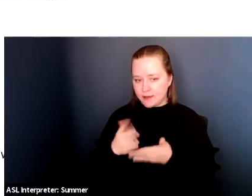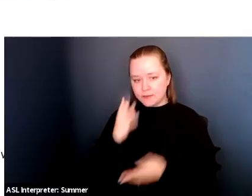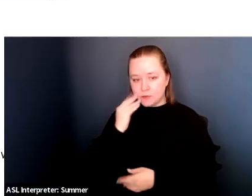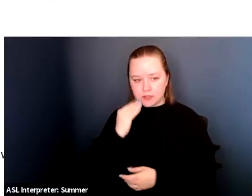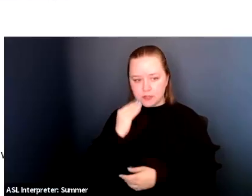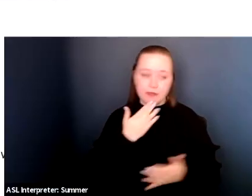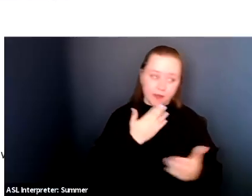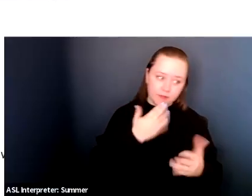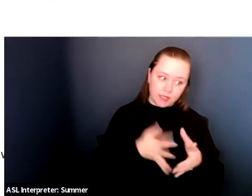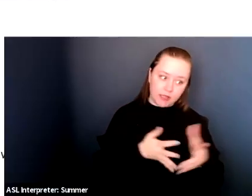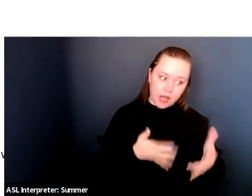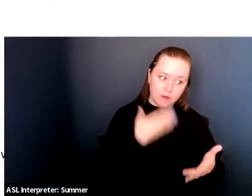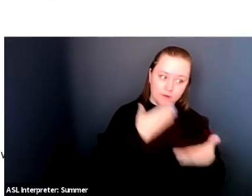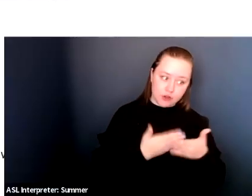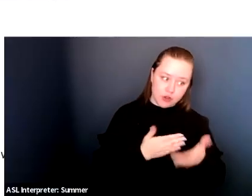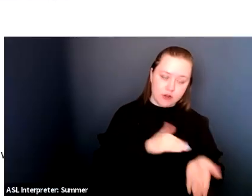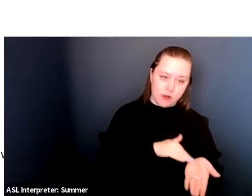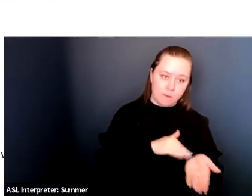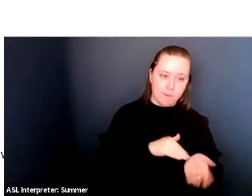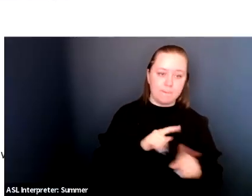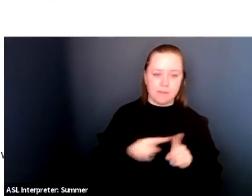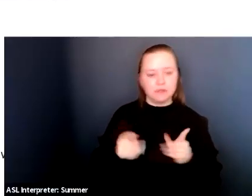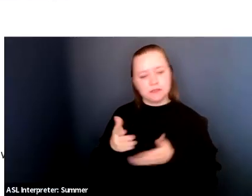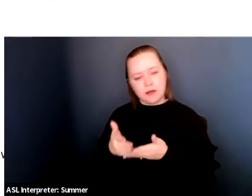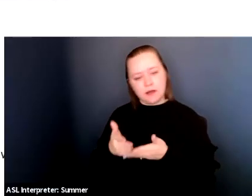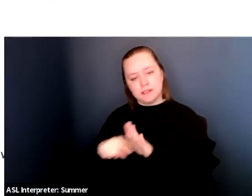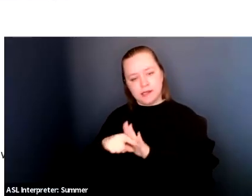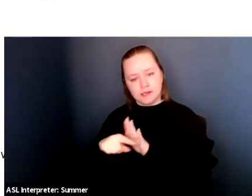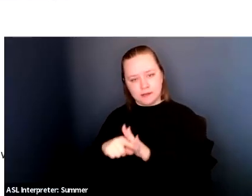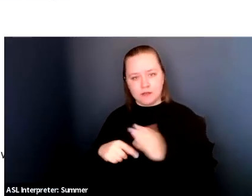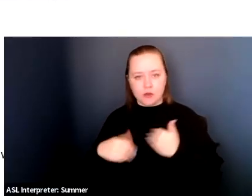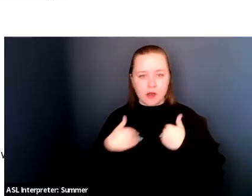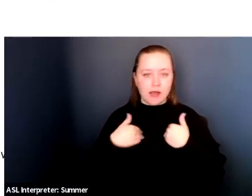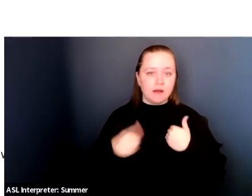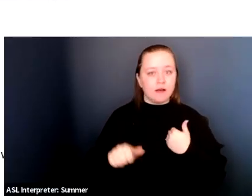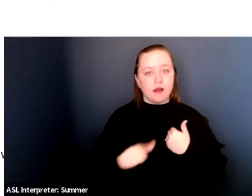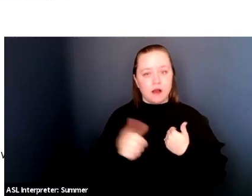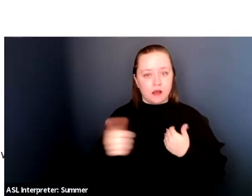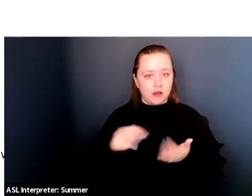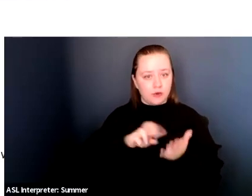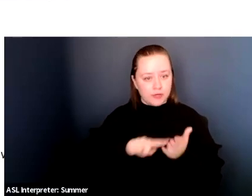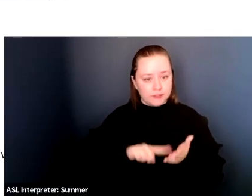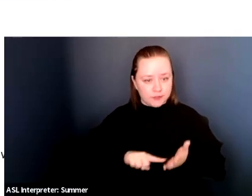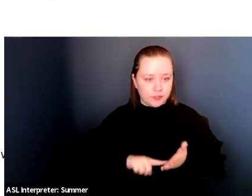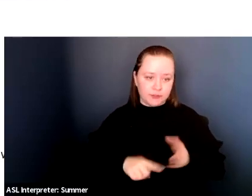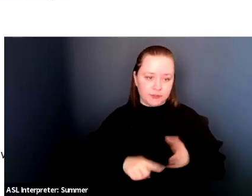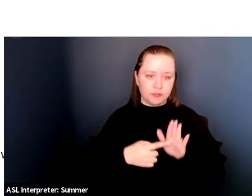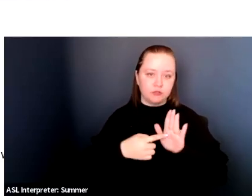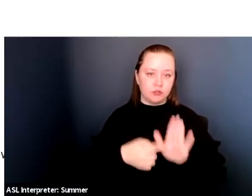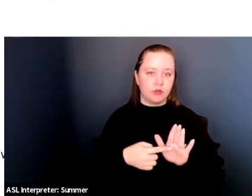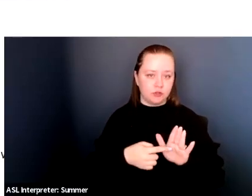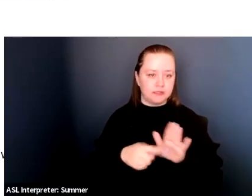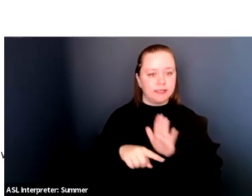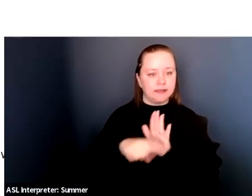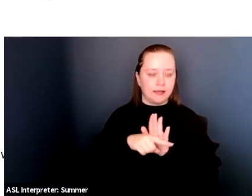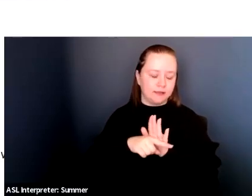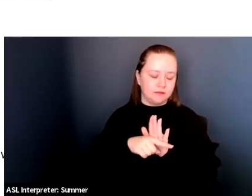but some negative experiences, there are other research that's also shown negative research out of